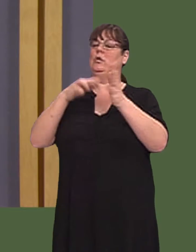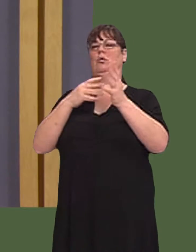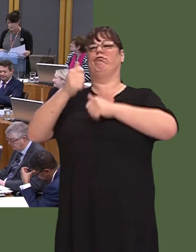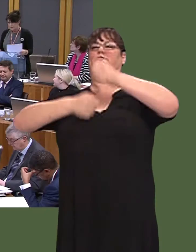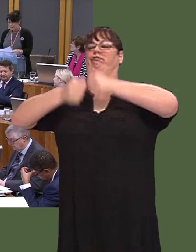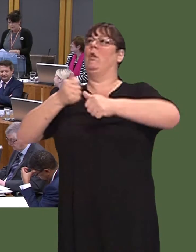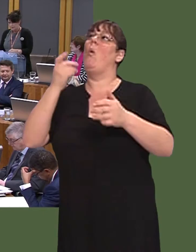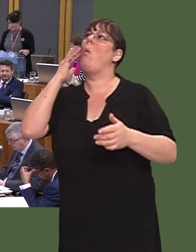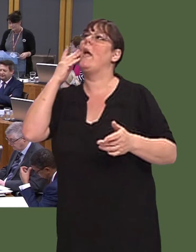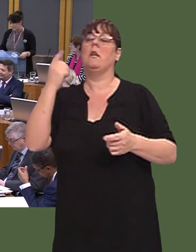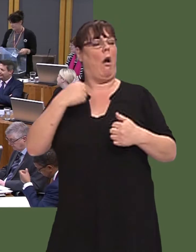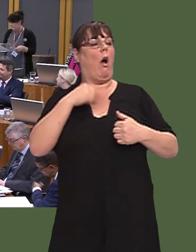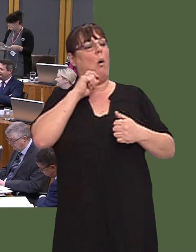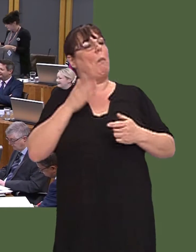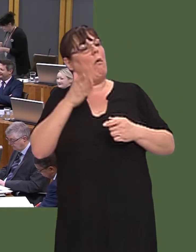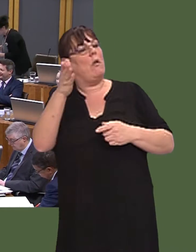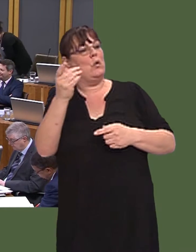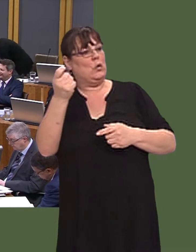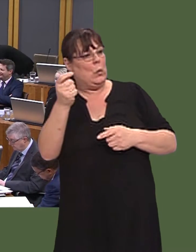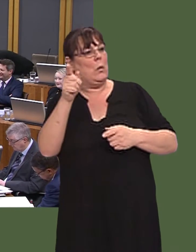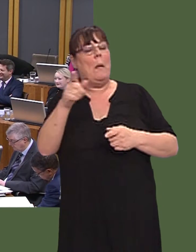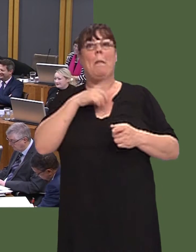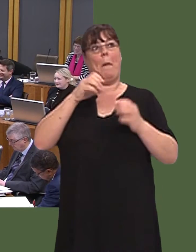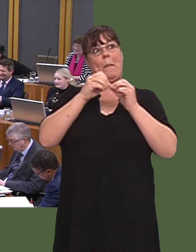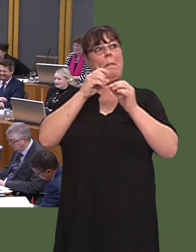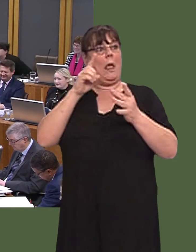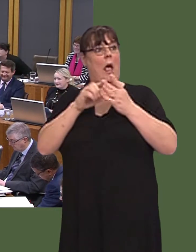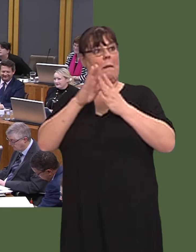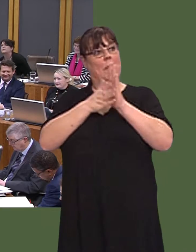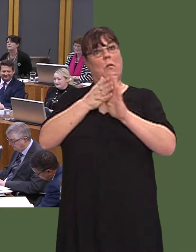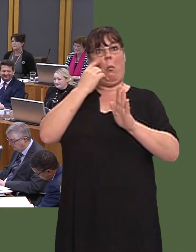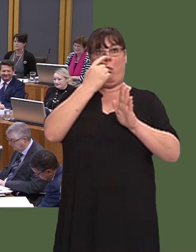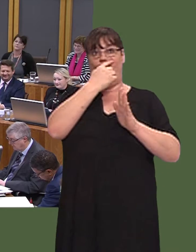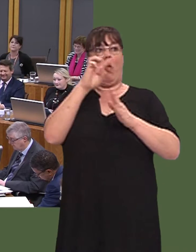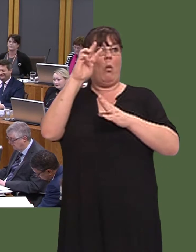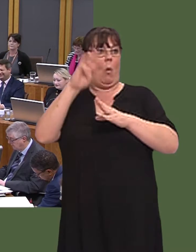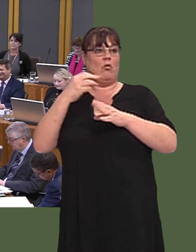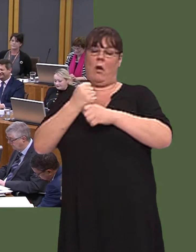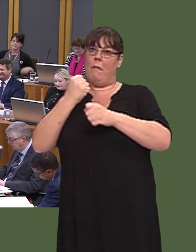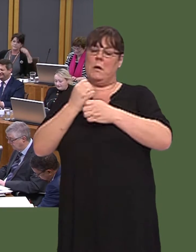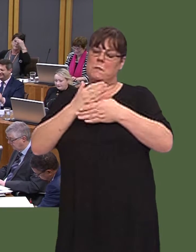Carwyn Jones: Well, Iím sure I will be visiting Islwyn soon, but BBIís announcement is an indication of the hard work done by the Welsh Government to support businesses throughout